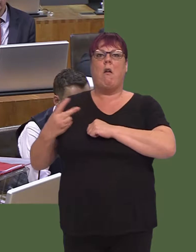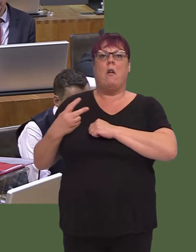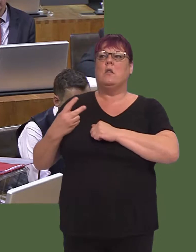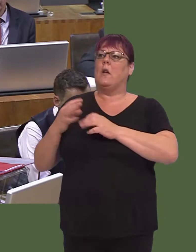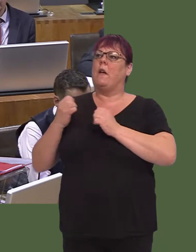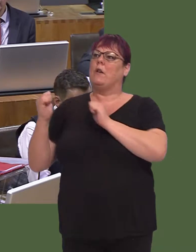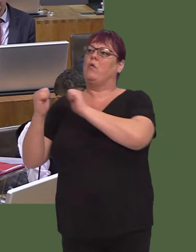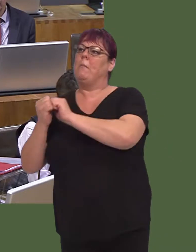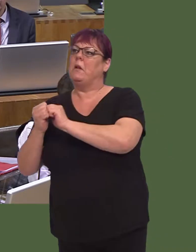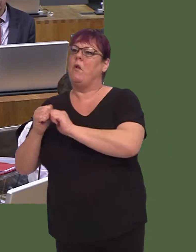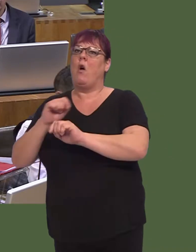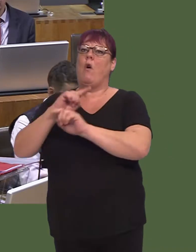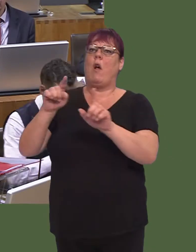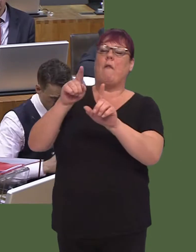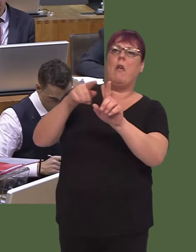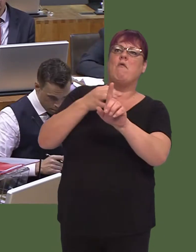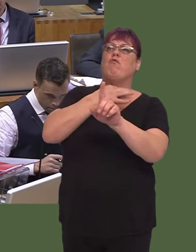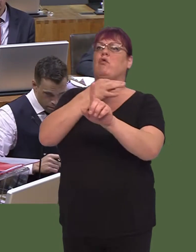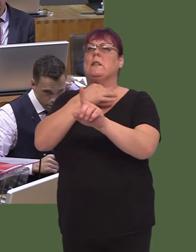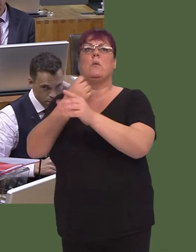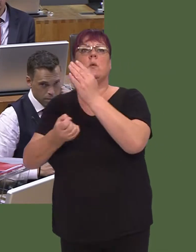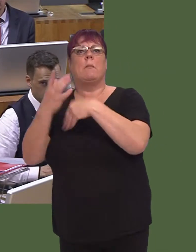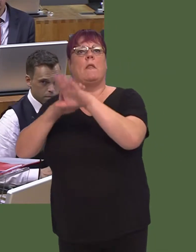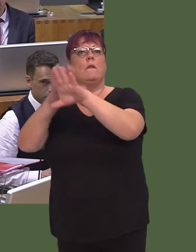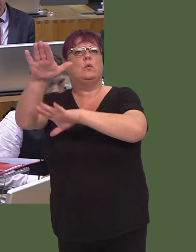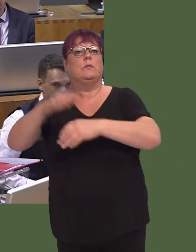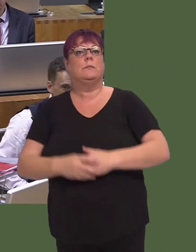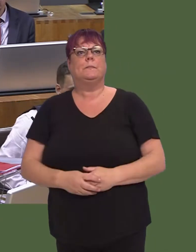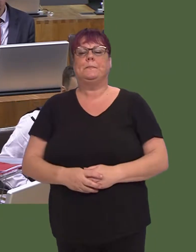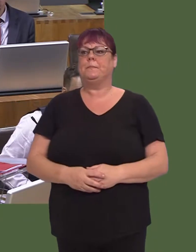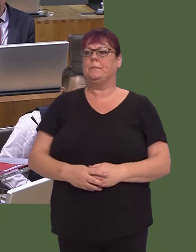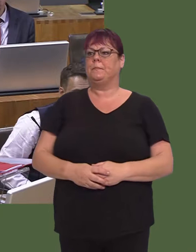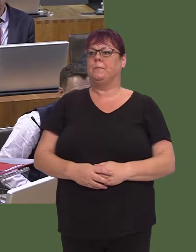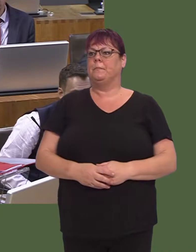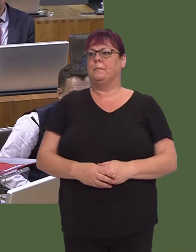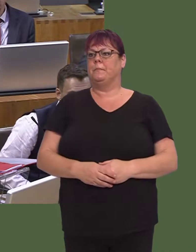far as Wales is concerned, rather than effectively playing blackjack with the future of the union.